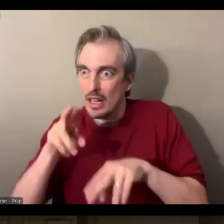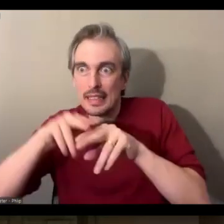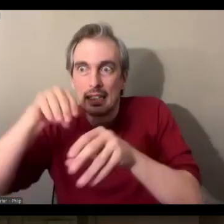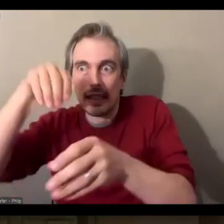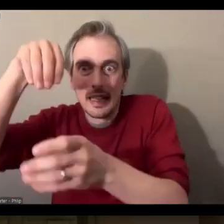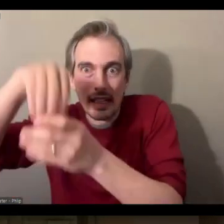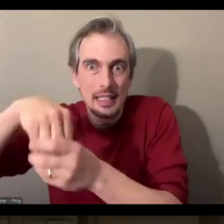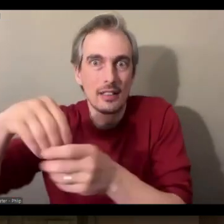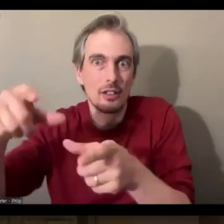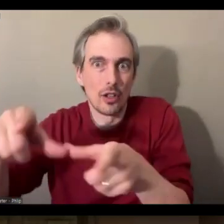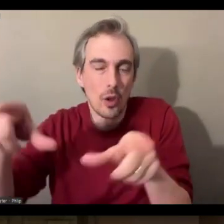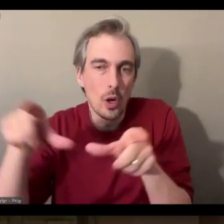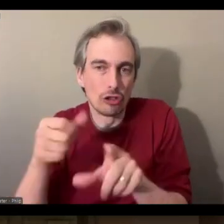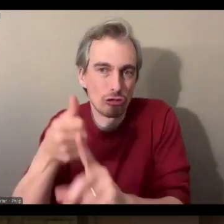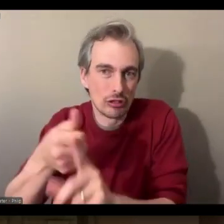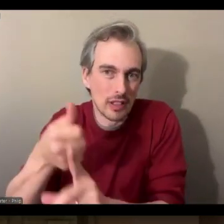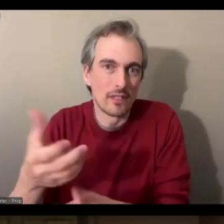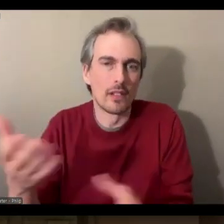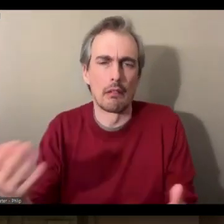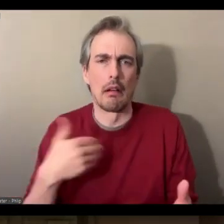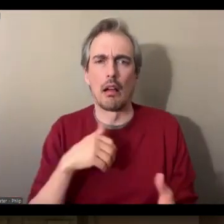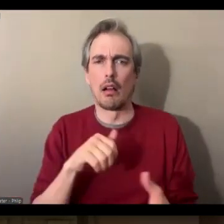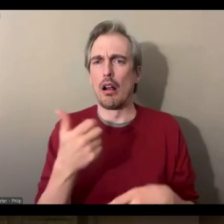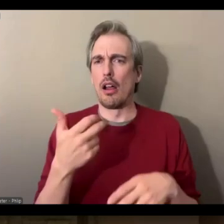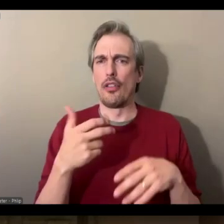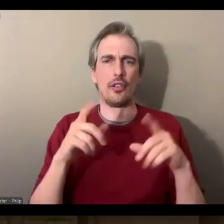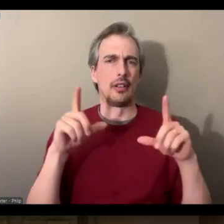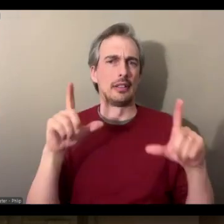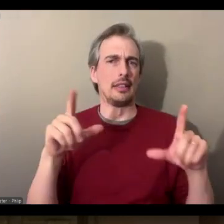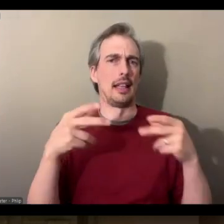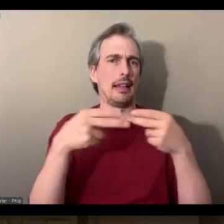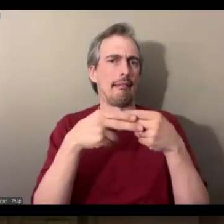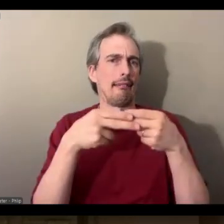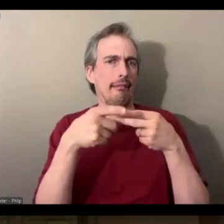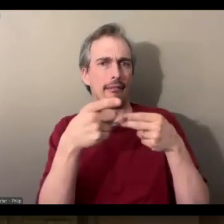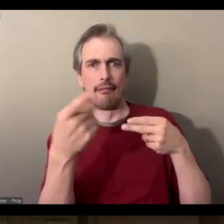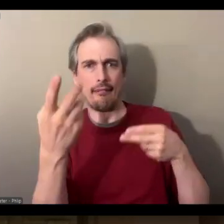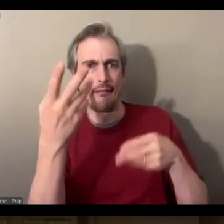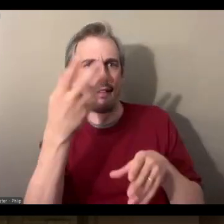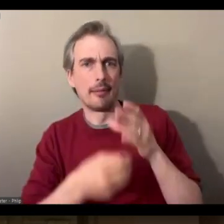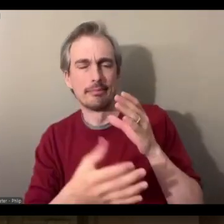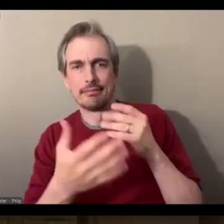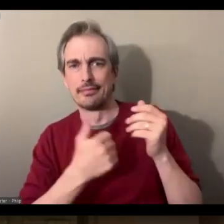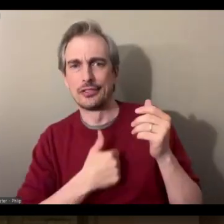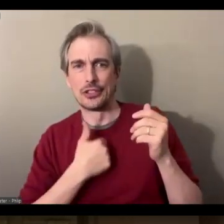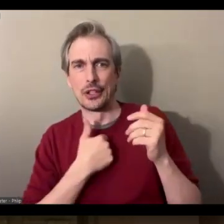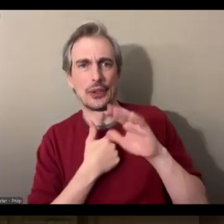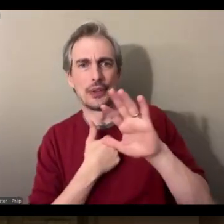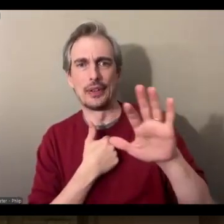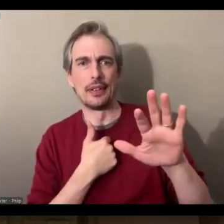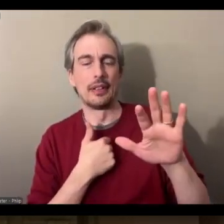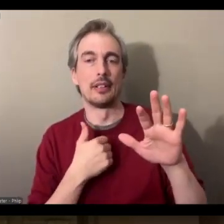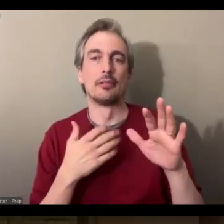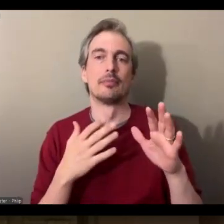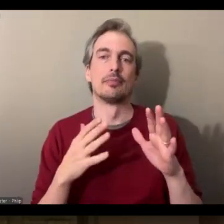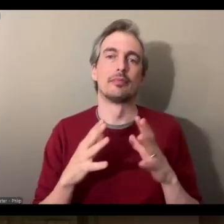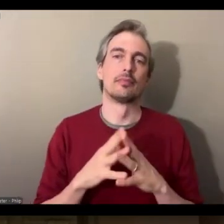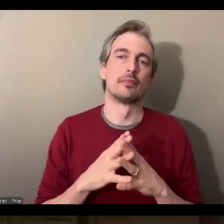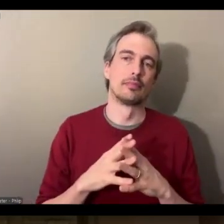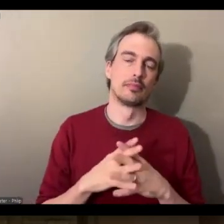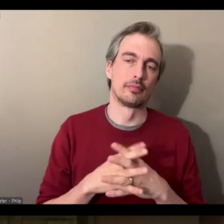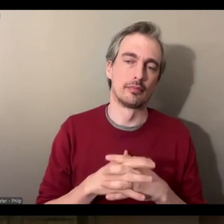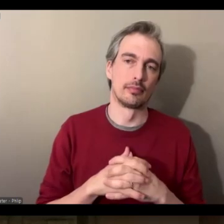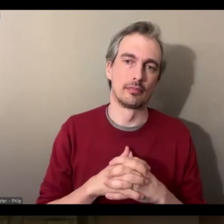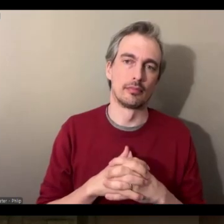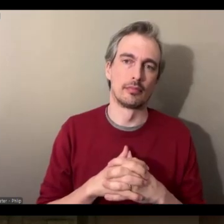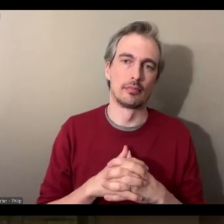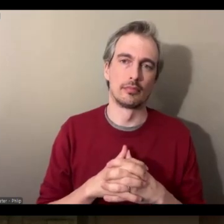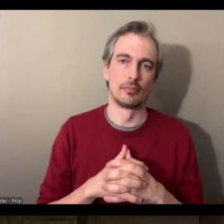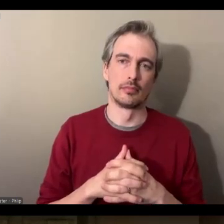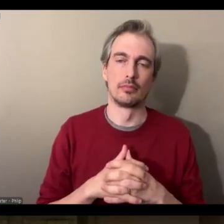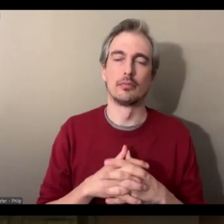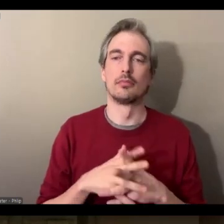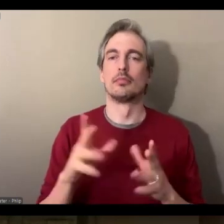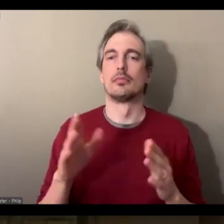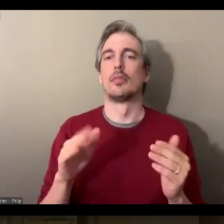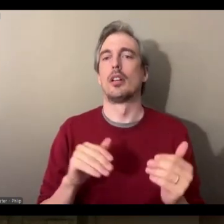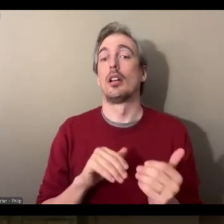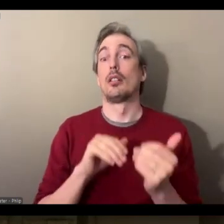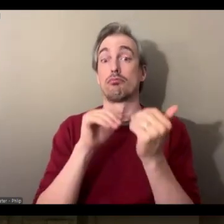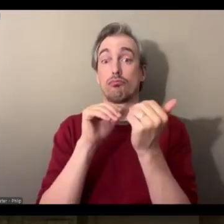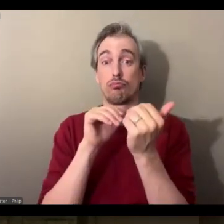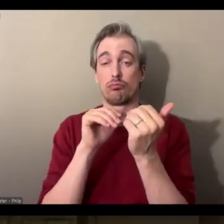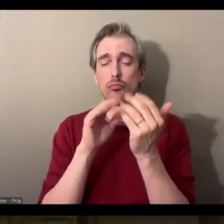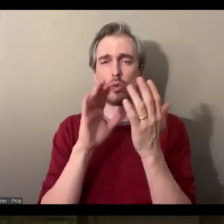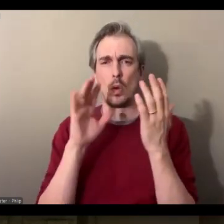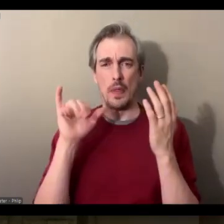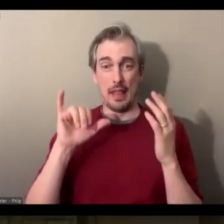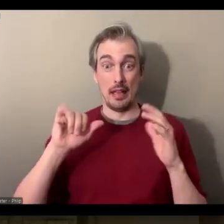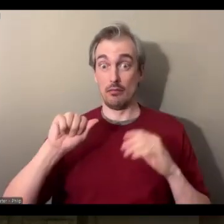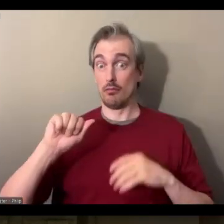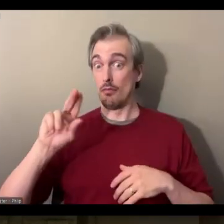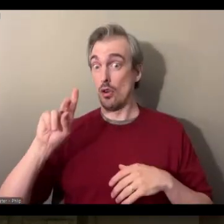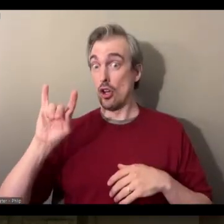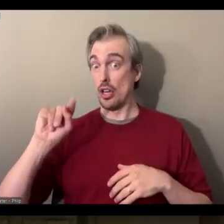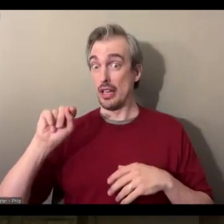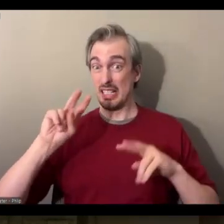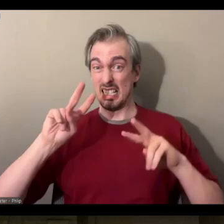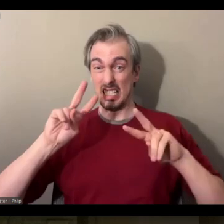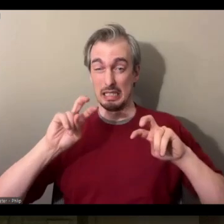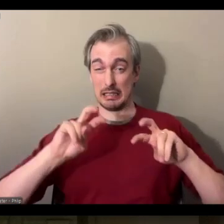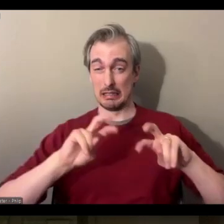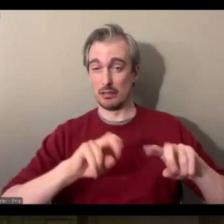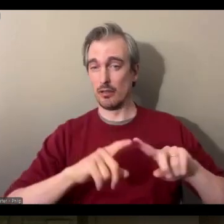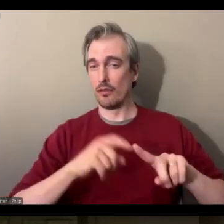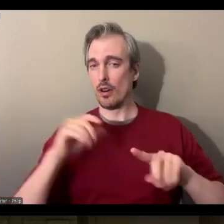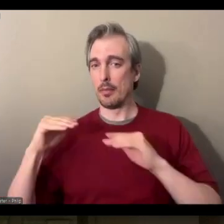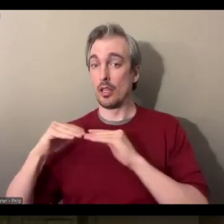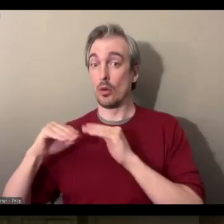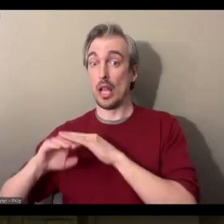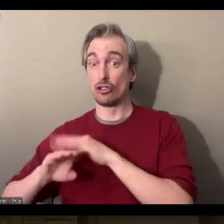I apologize for missing it. The approach following that audit moved from doing these major changes,